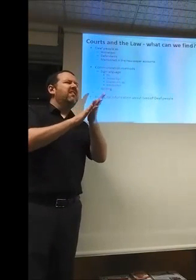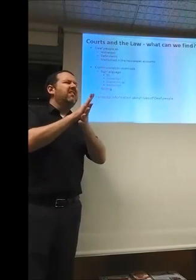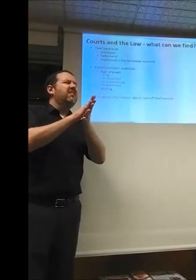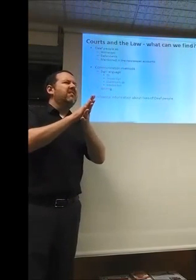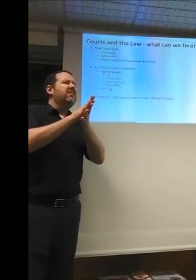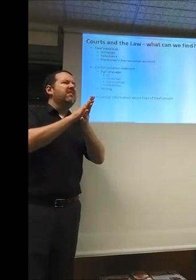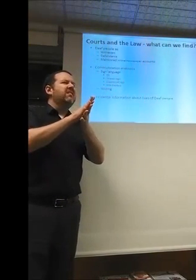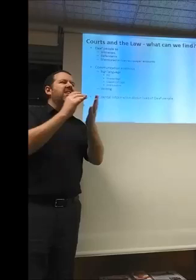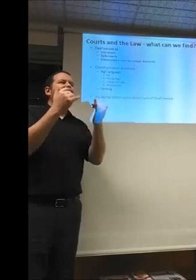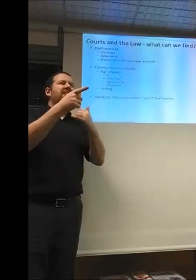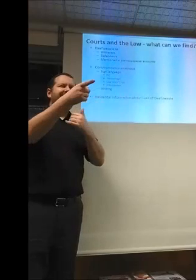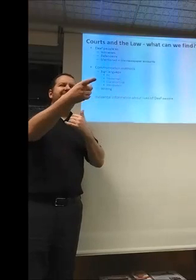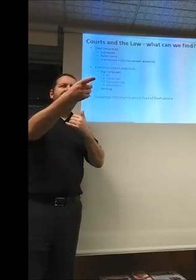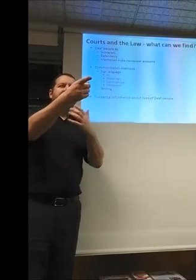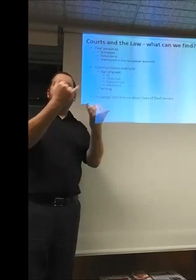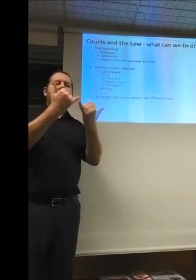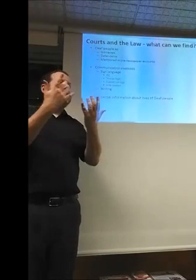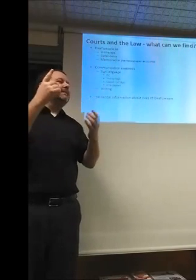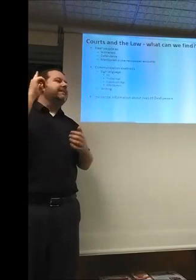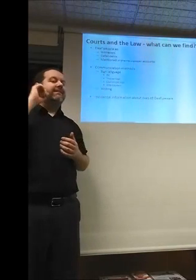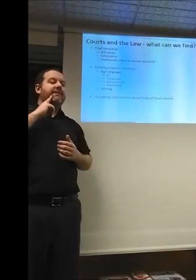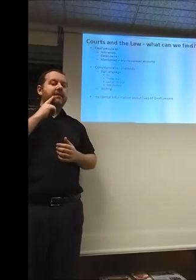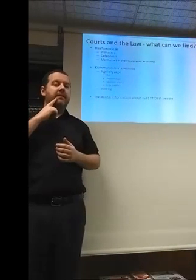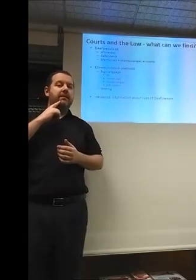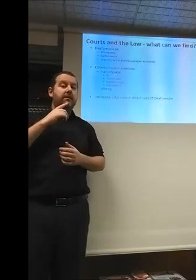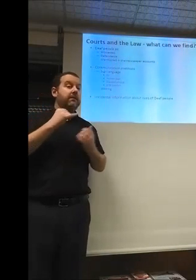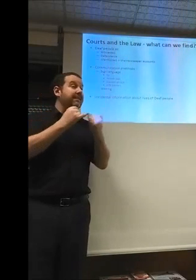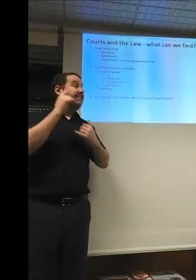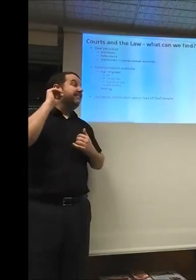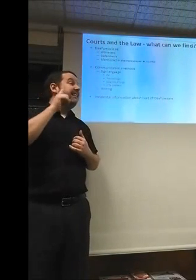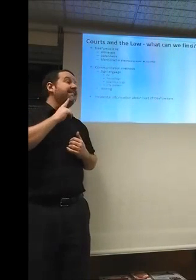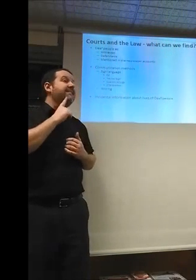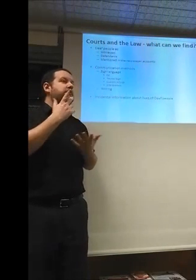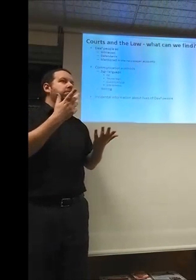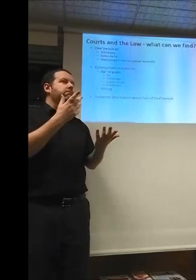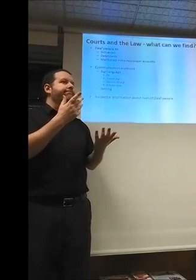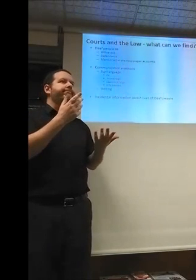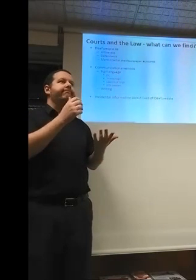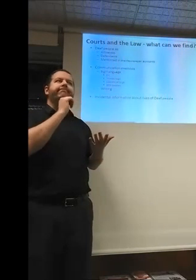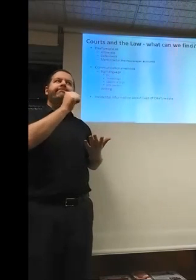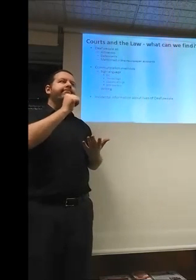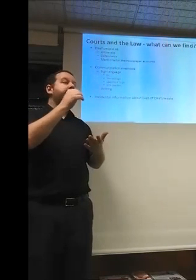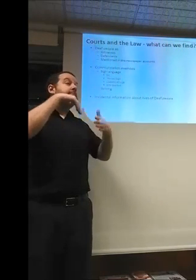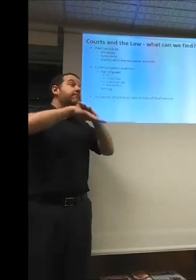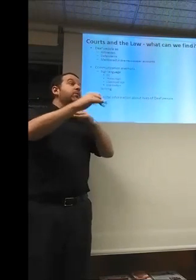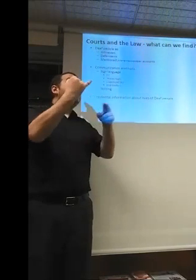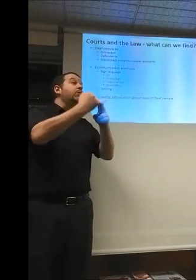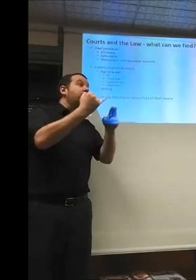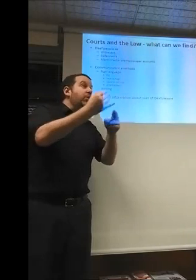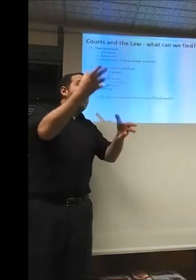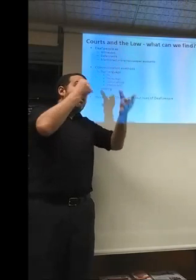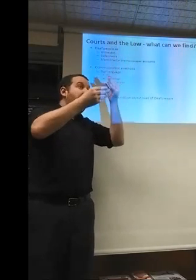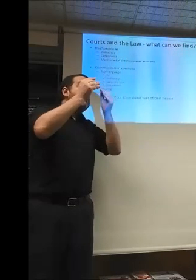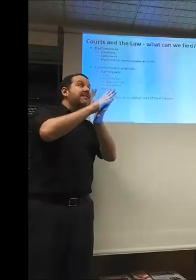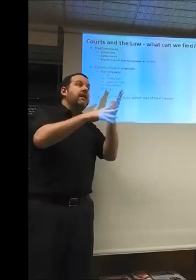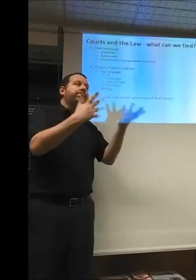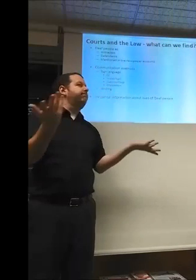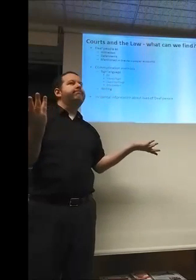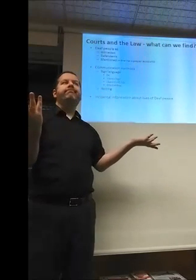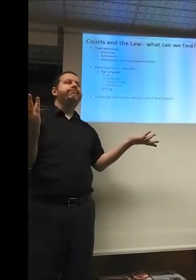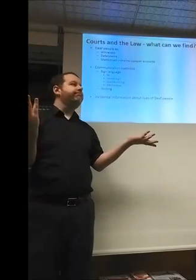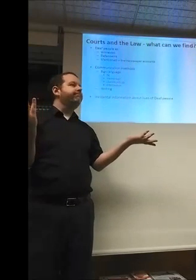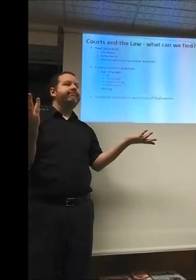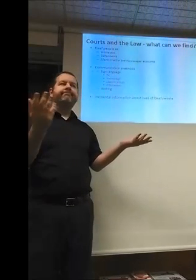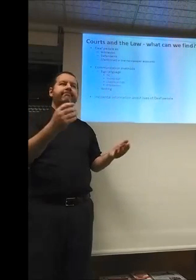Yeah exactly, like deaf people that would never have gone to deaf schools, never have